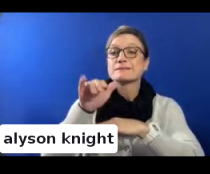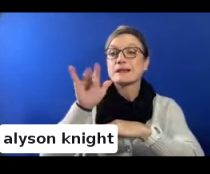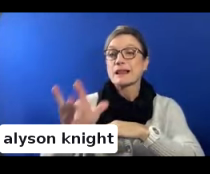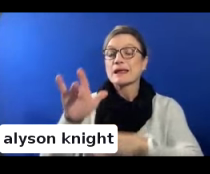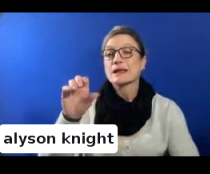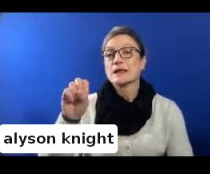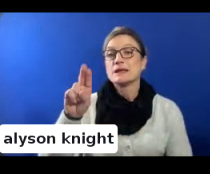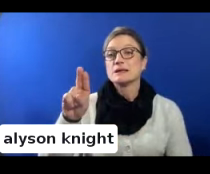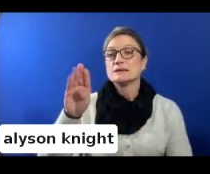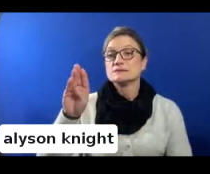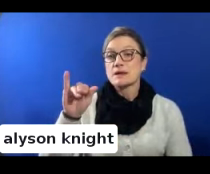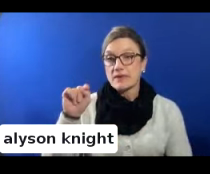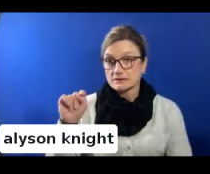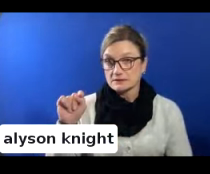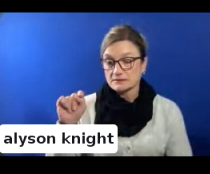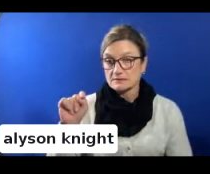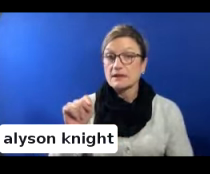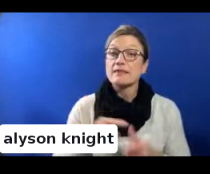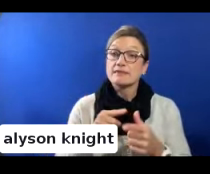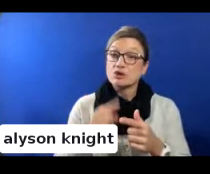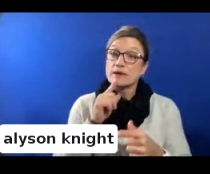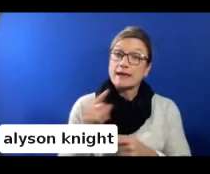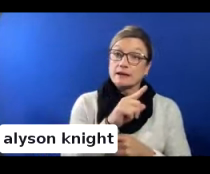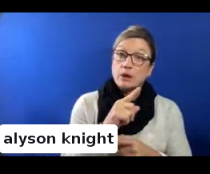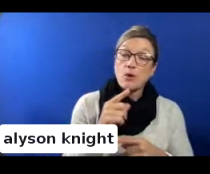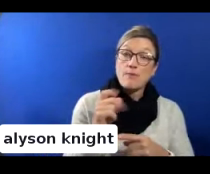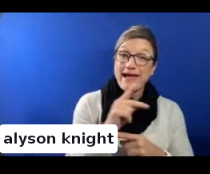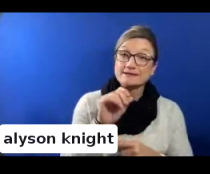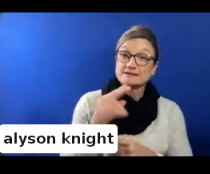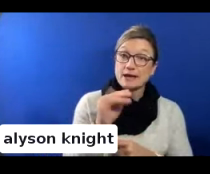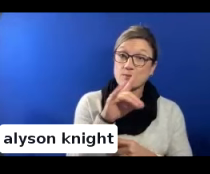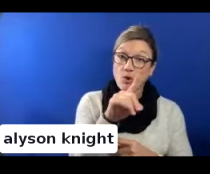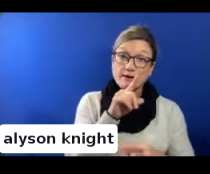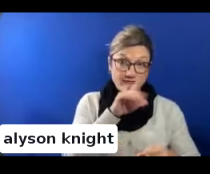You can confirm this by going back into the dashboard and confirming it does say submitted.